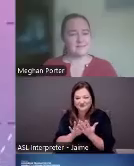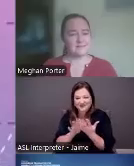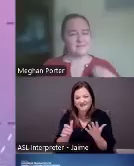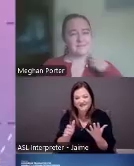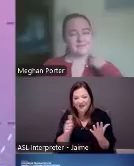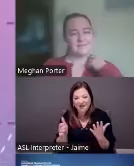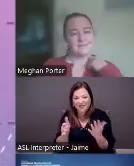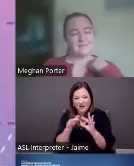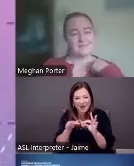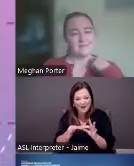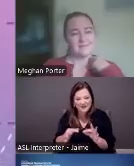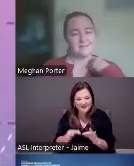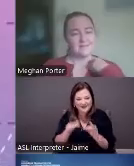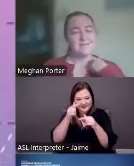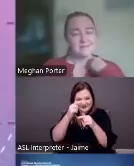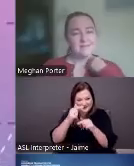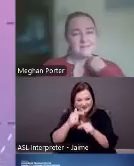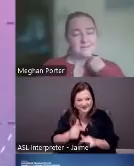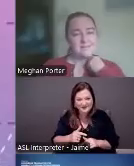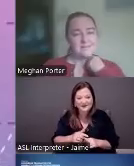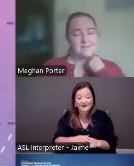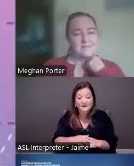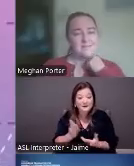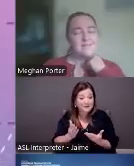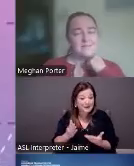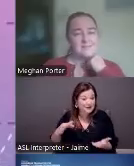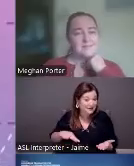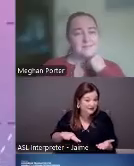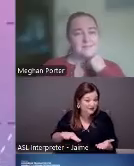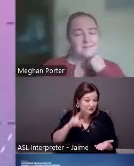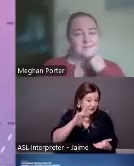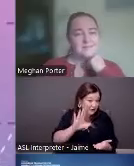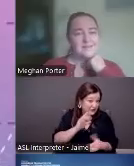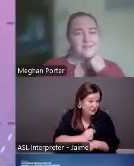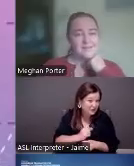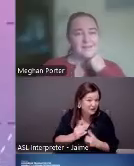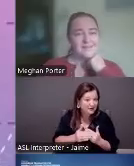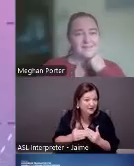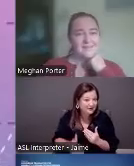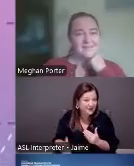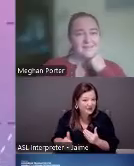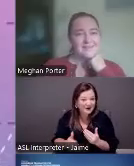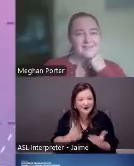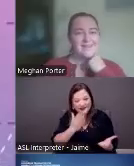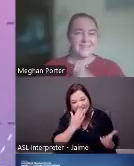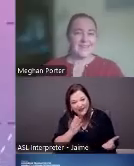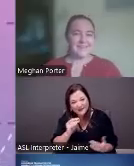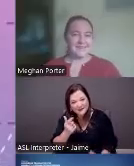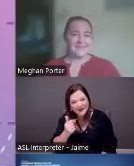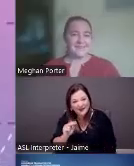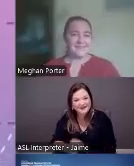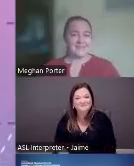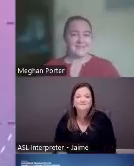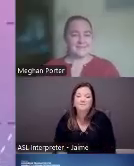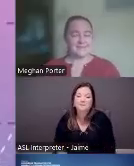in the chat that might be useful to your work moving forward. Thank you, Meghan. All right, thank you.